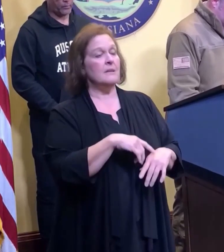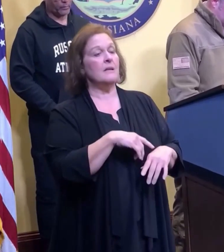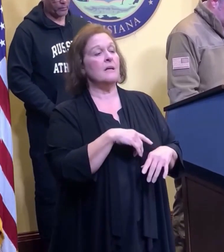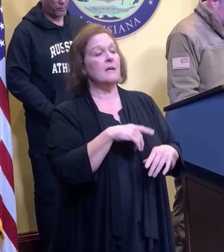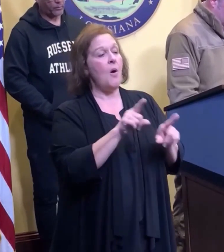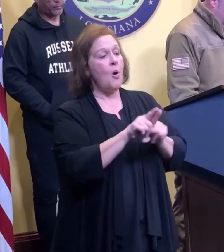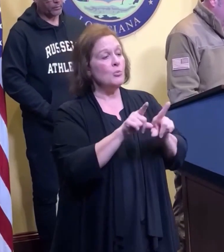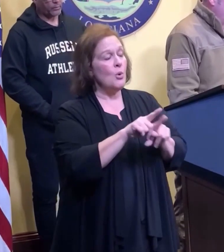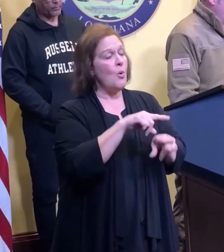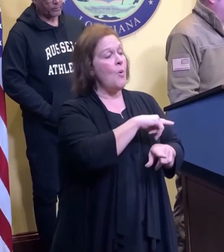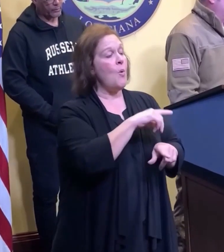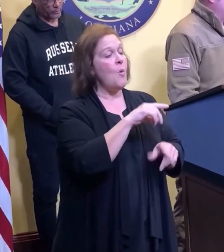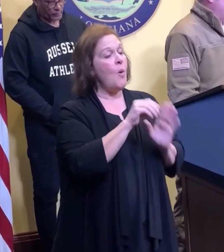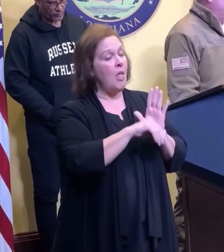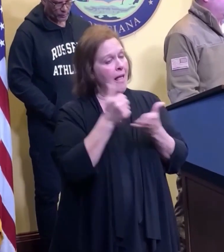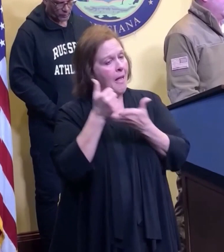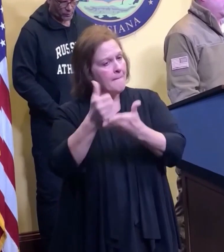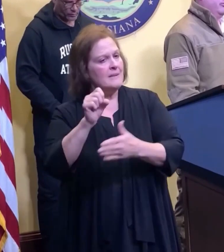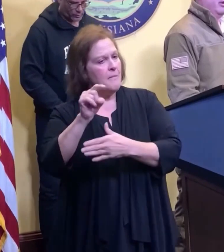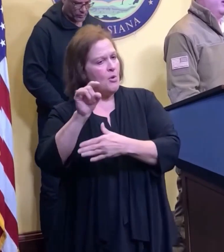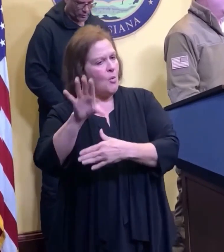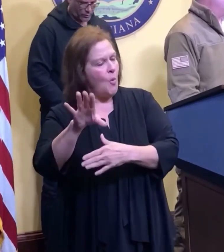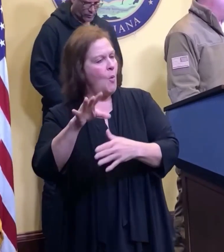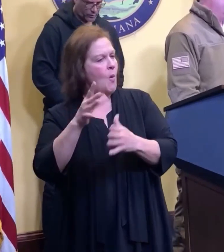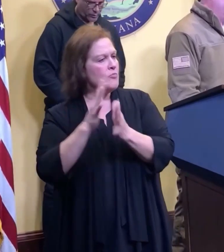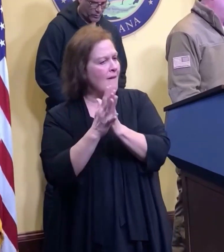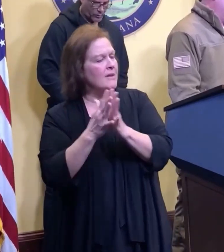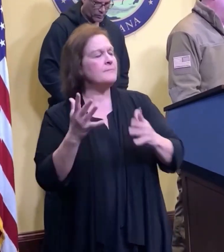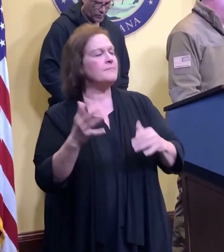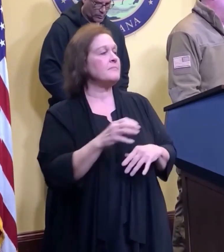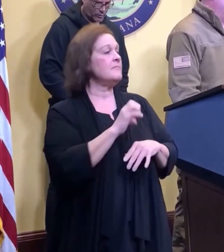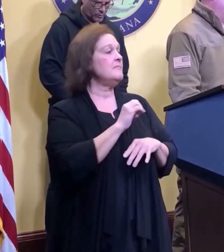control we have our joint information center and our eoc activated right now